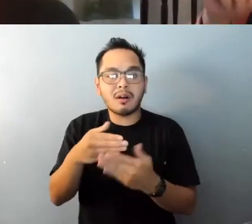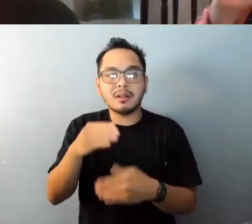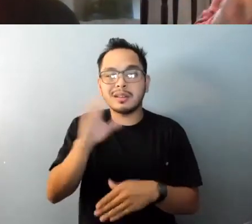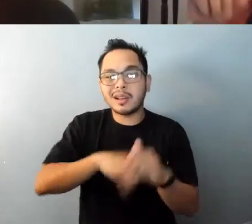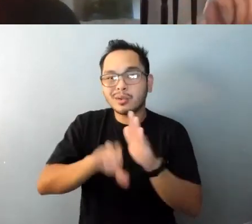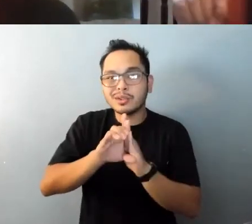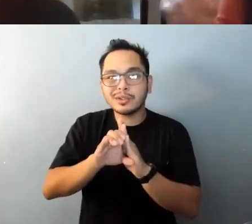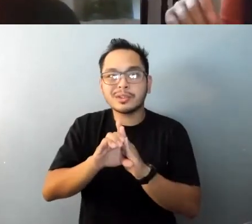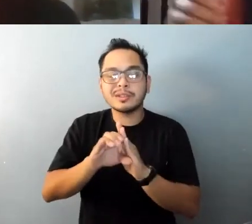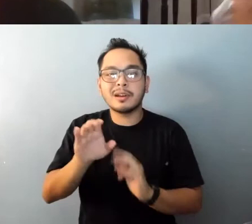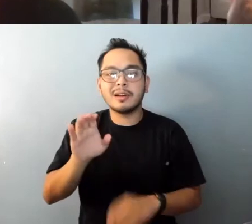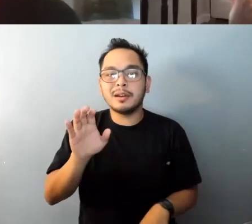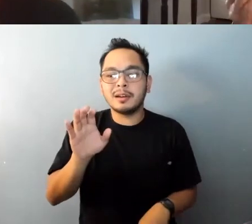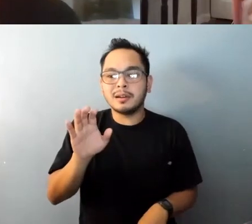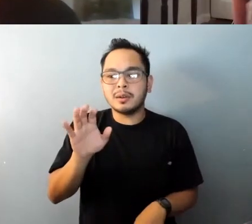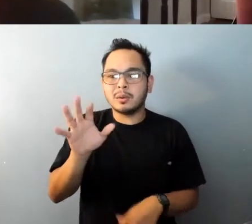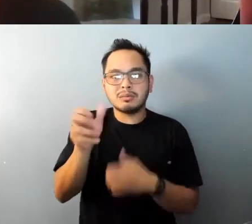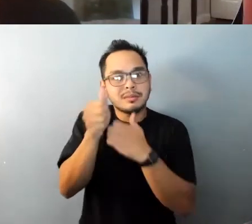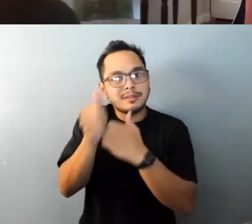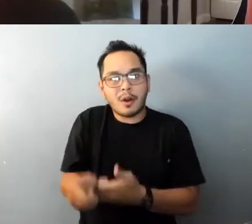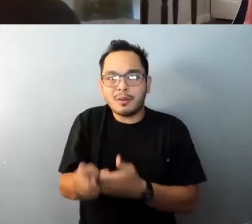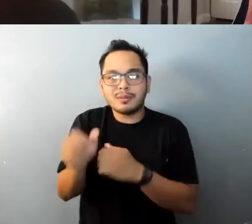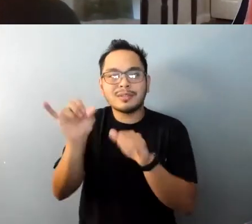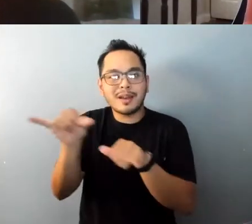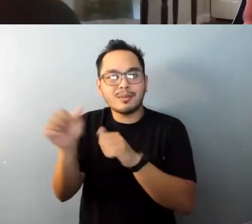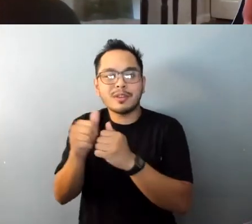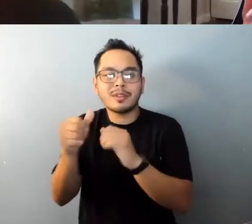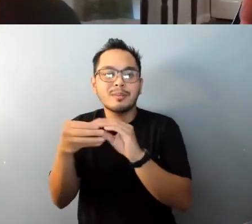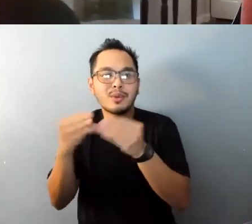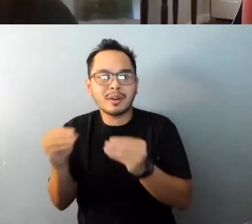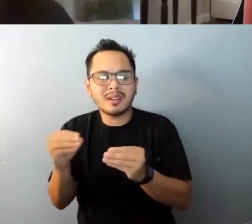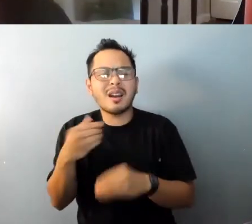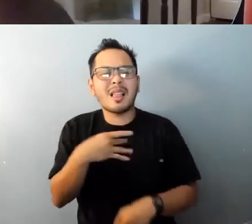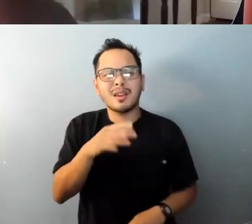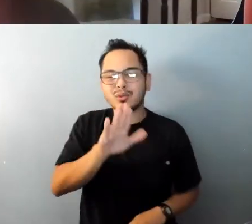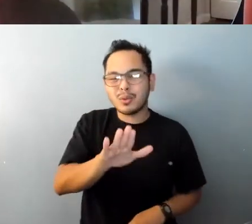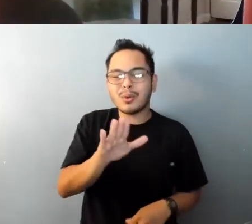voice on such a close level. I think your immaturity and choice of phrases better.